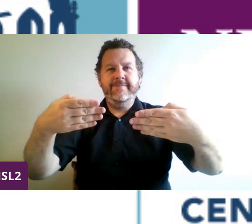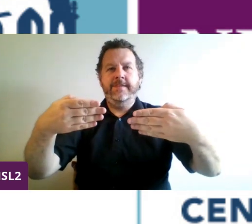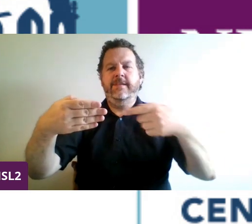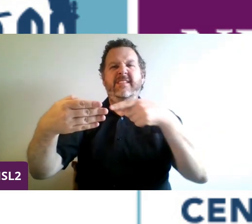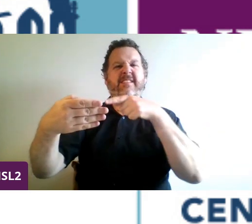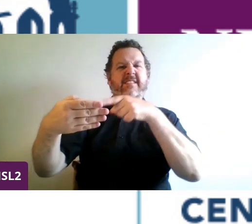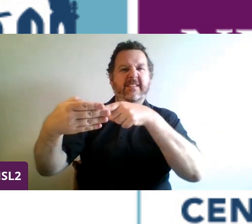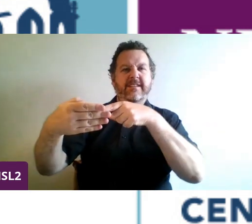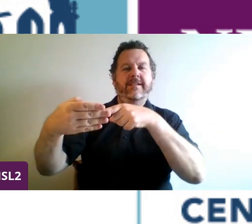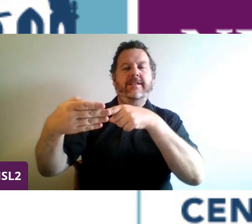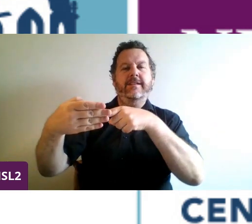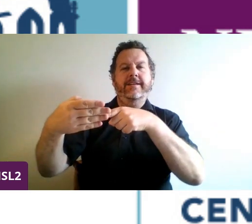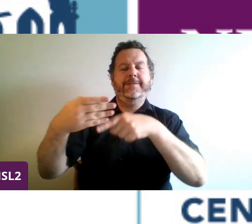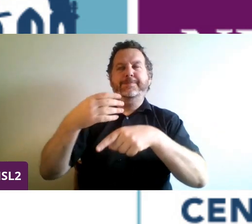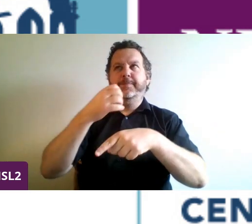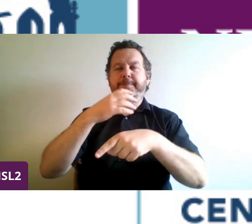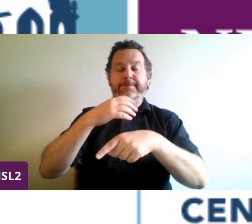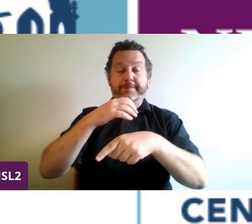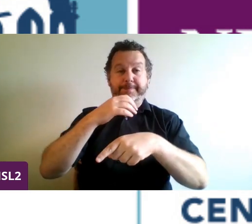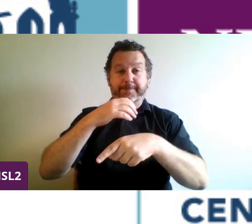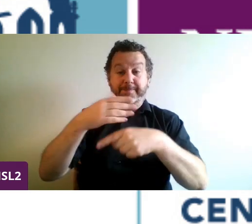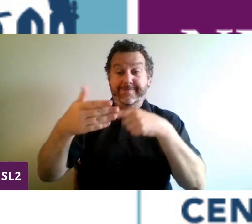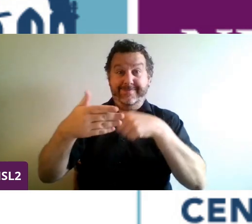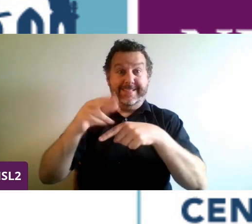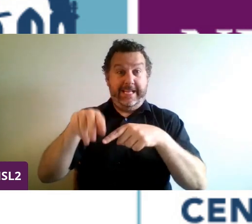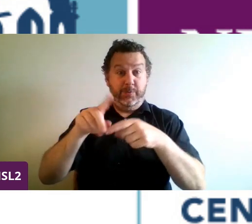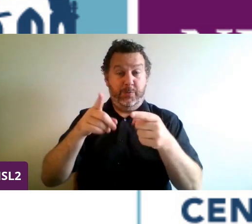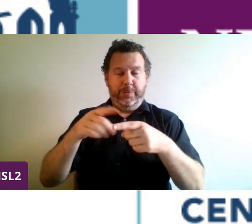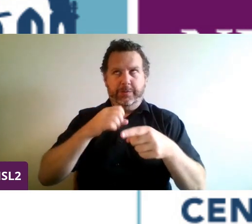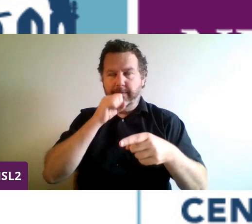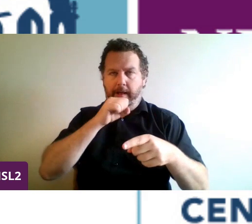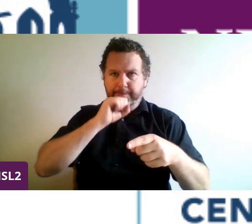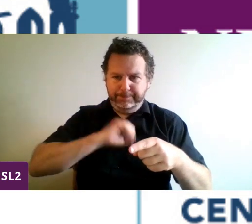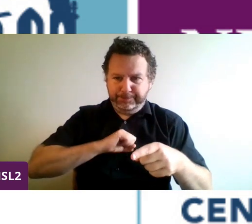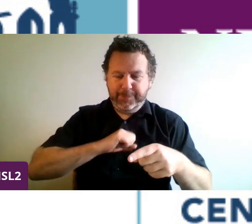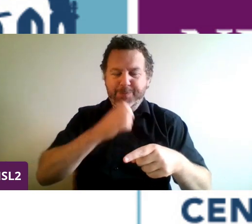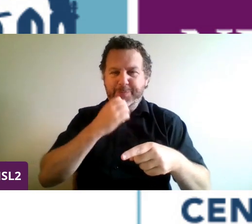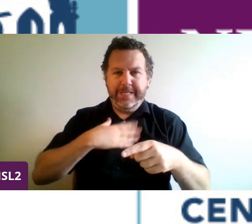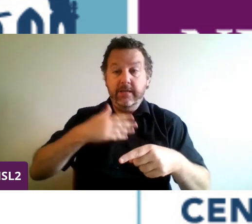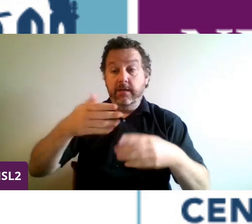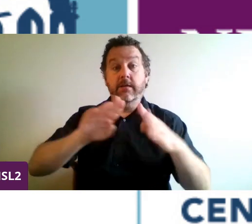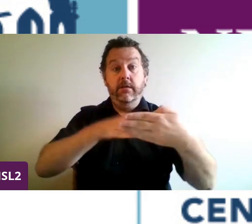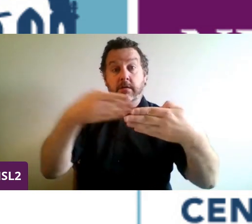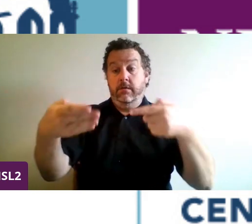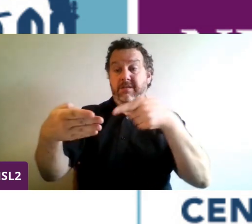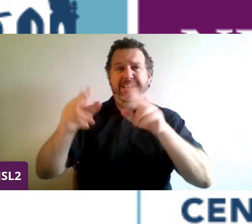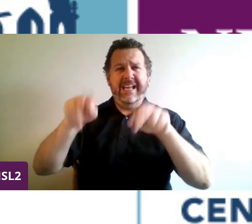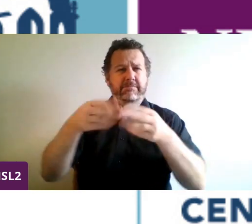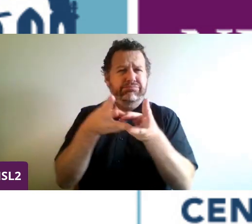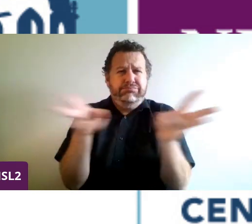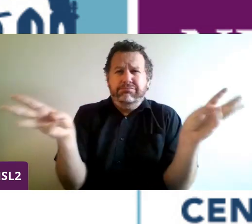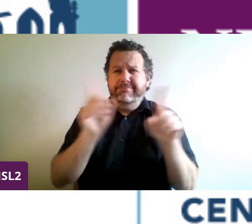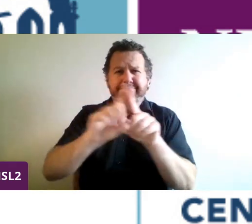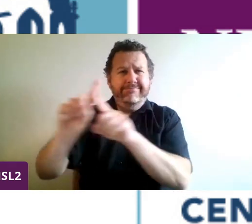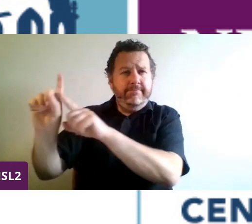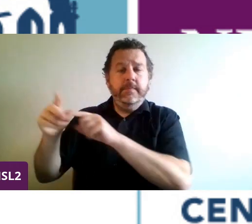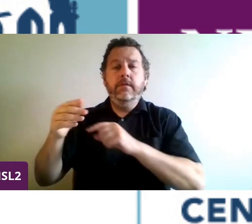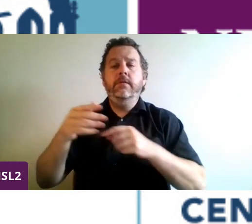of things. It can provide subtitling. It can provide captioning.